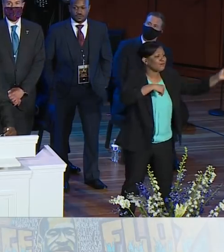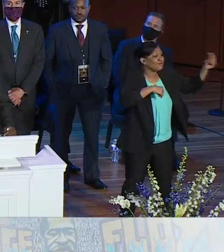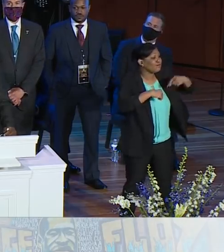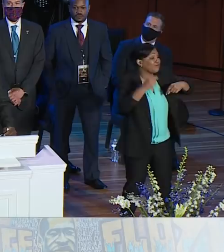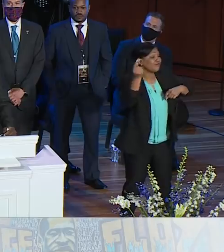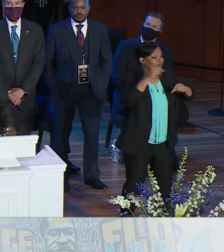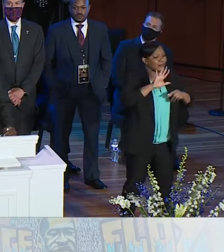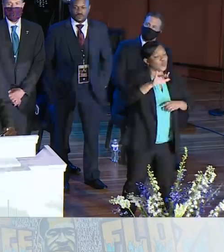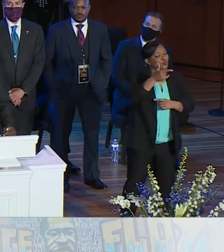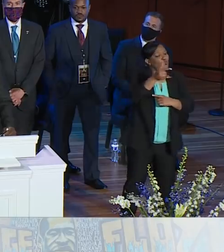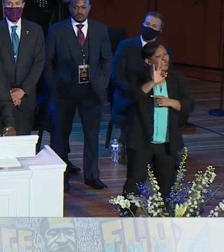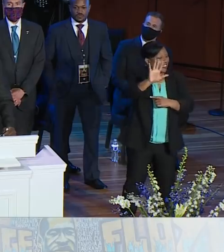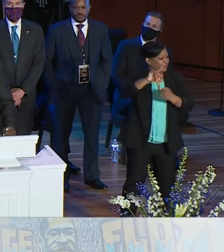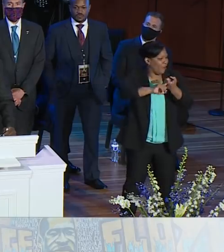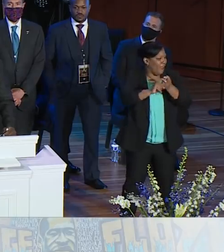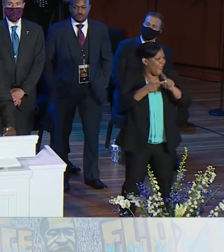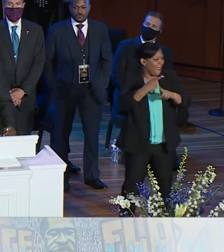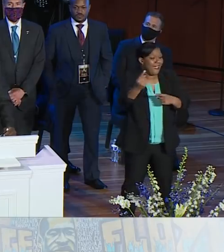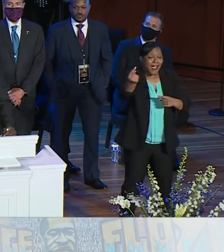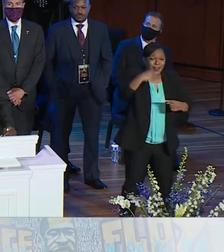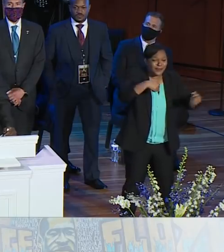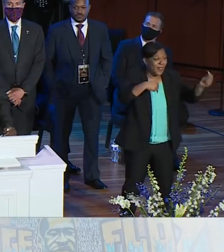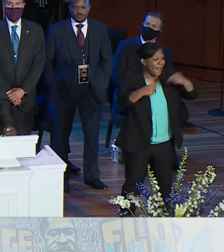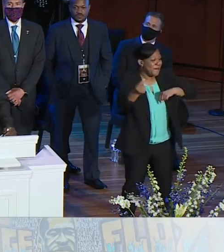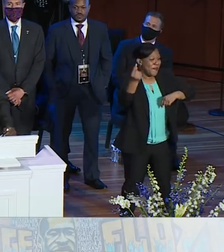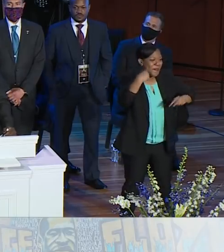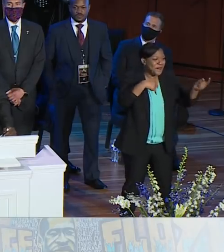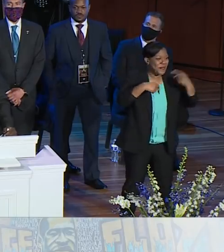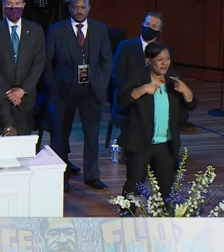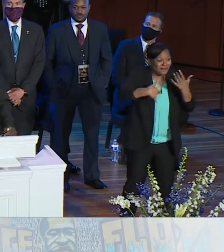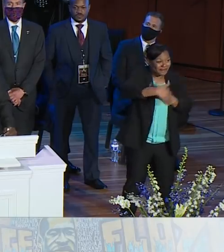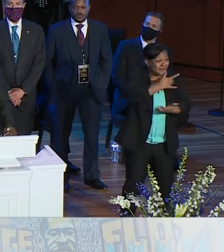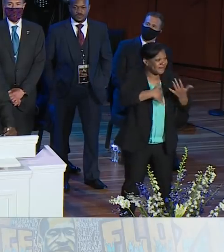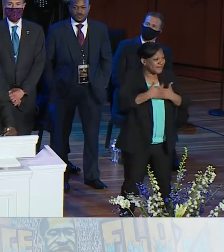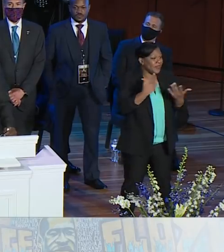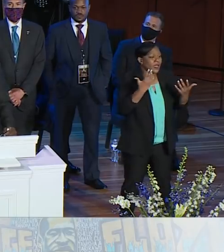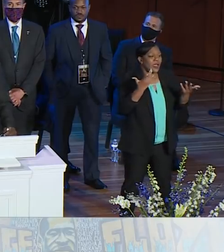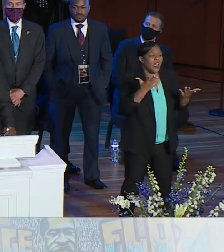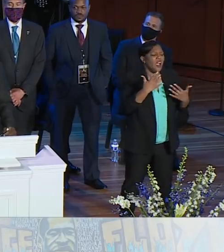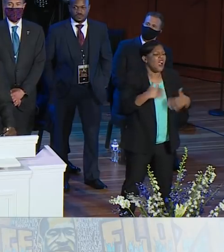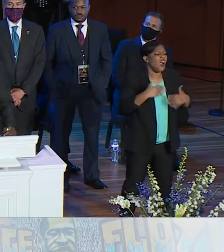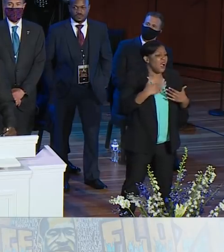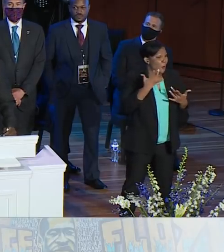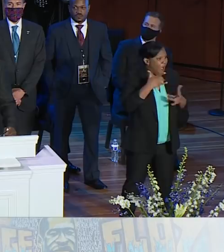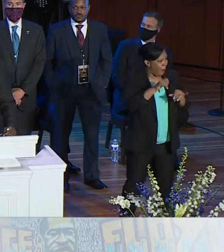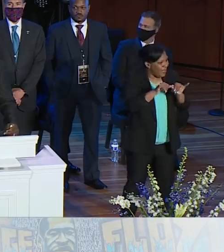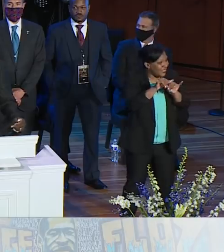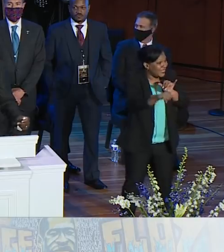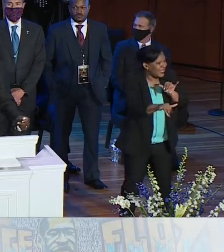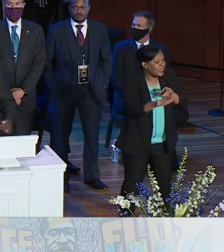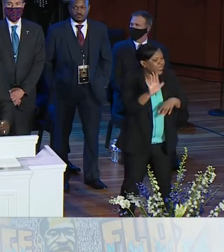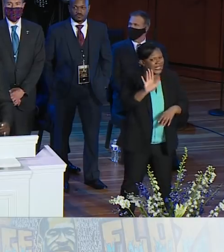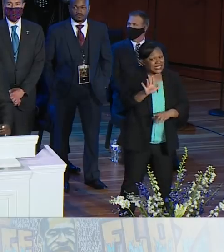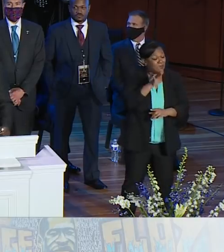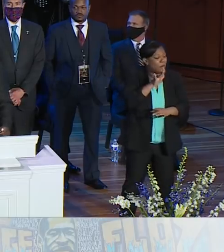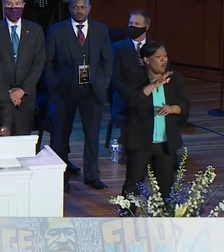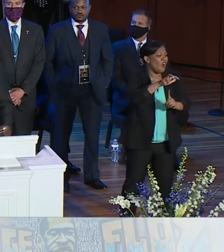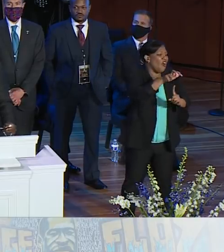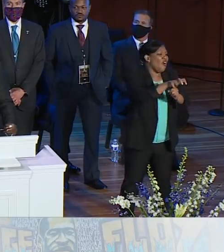BECAUSE MY MOM USED TO TAKE IN OTHER KIDS AND MOST OF THEM WAS GEORGE'S FRIENDS.